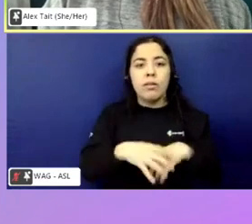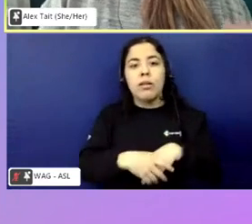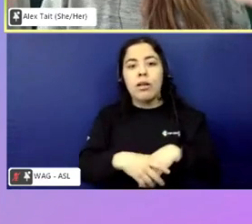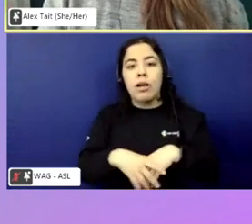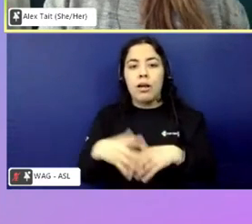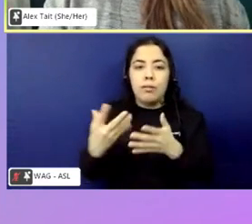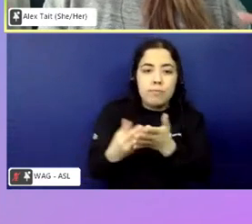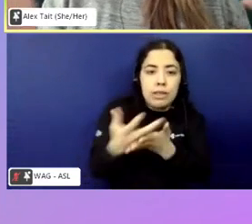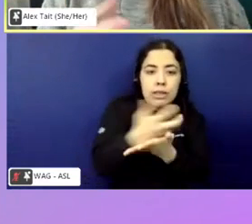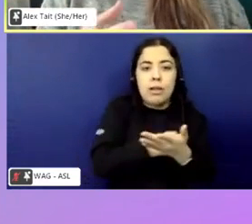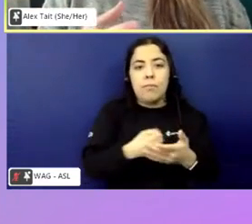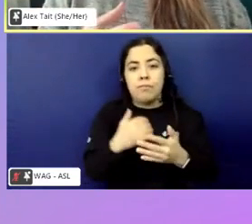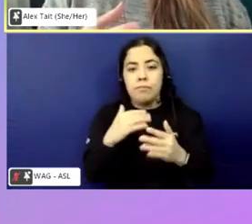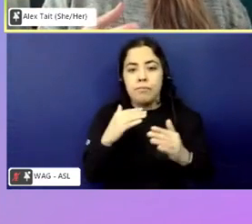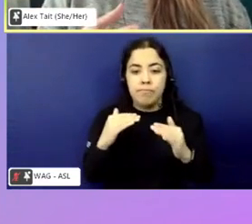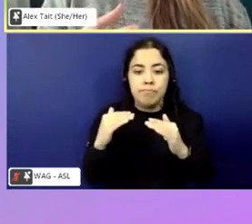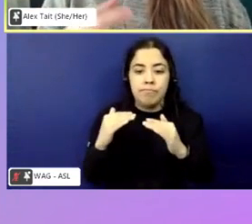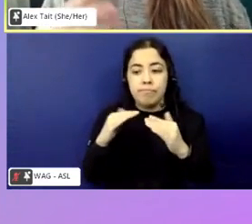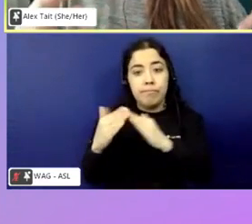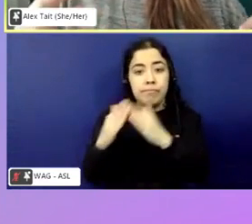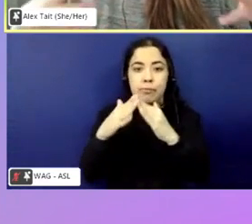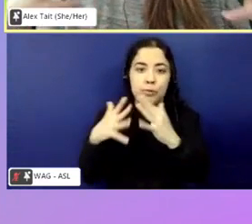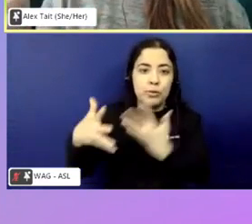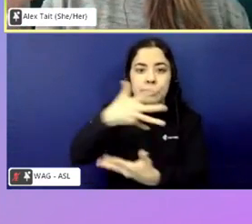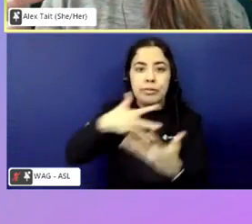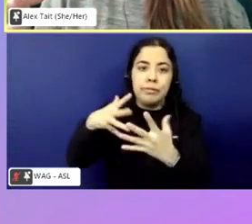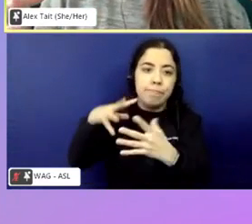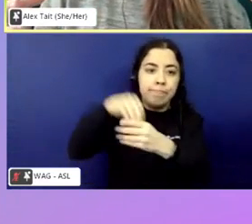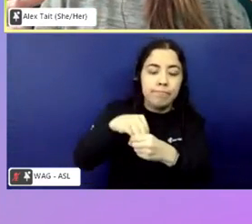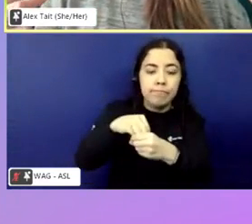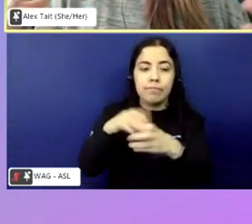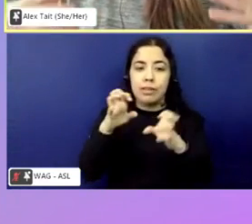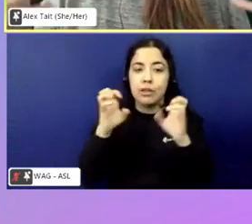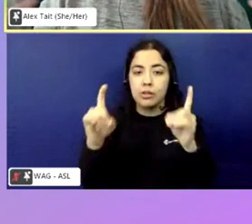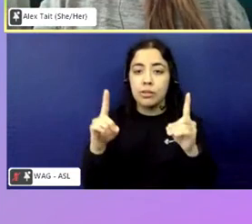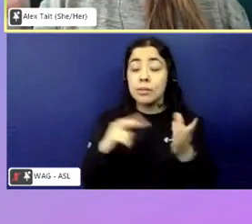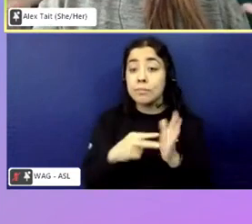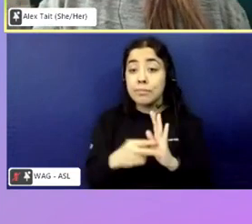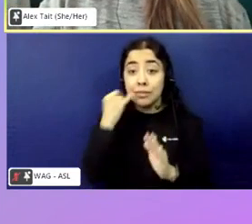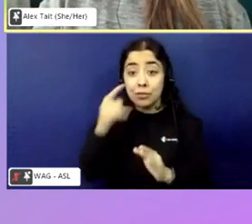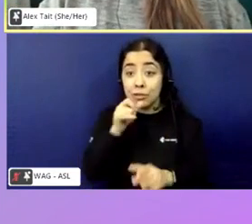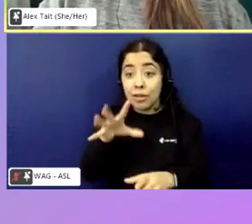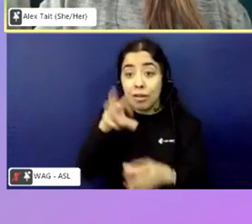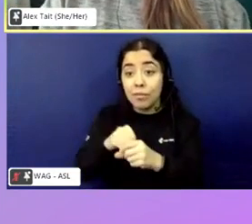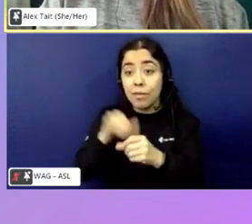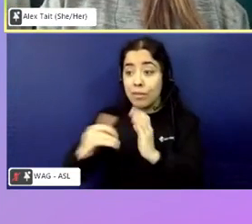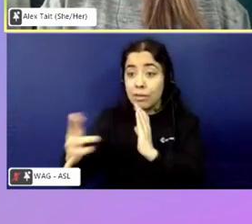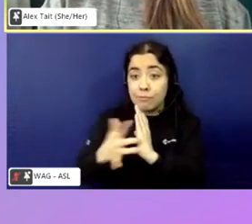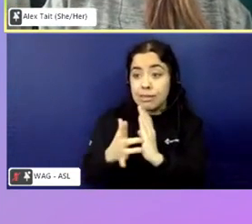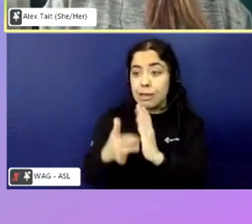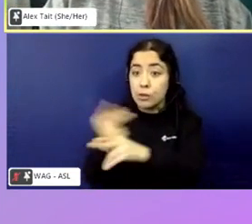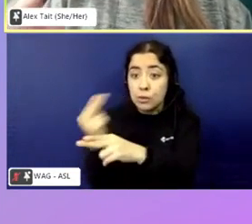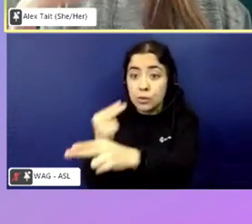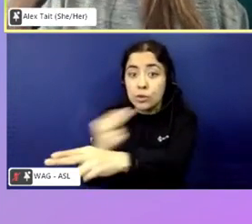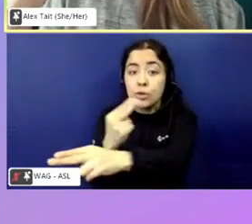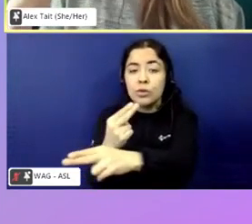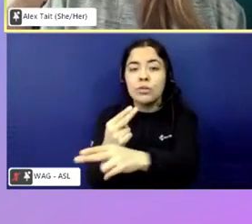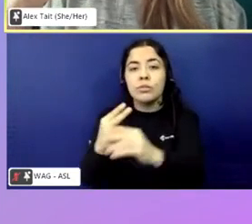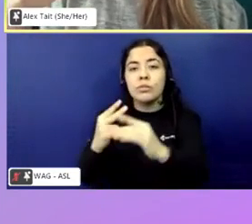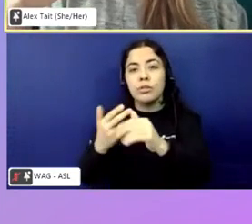technology. Is associated with the reported negative impact on health, income, civic participation, and education. So essentially, folks are getting less behind if